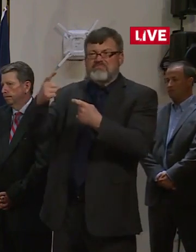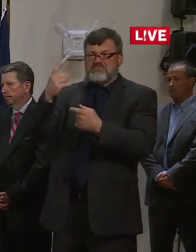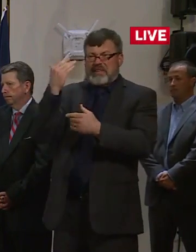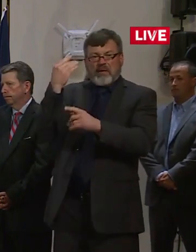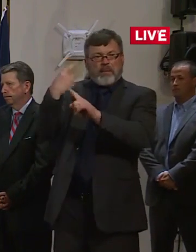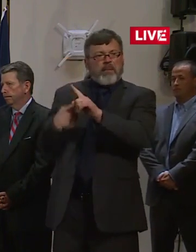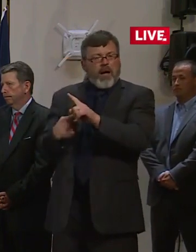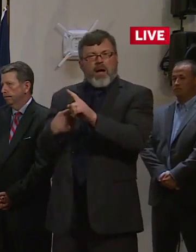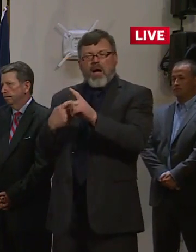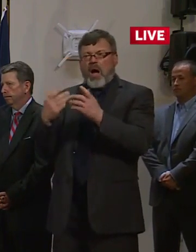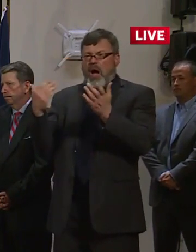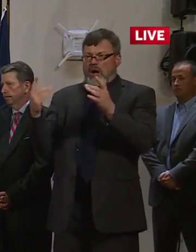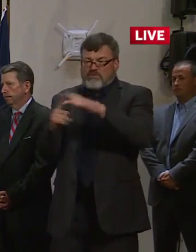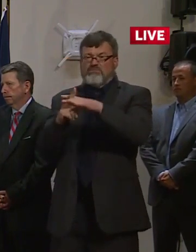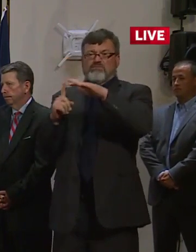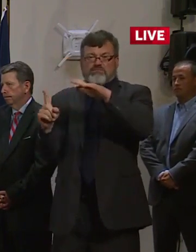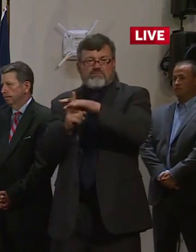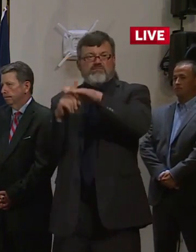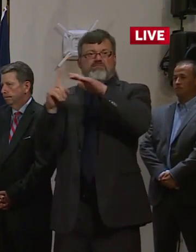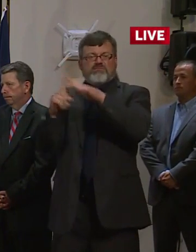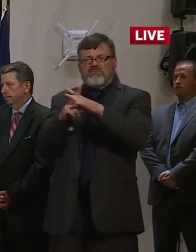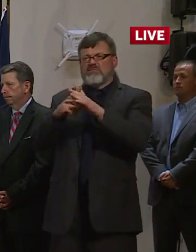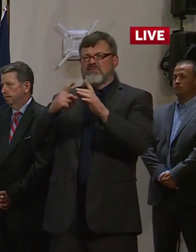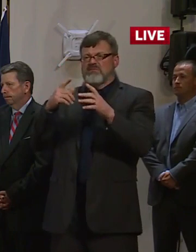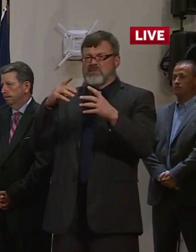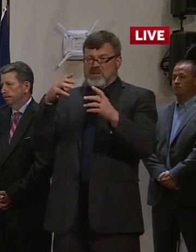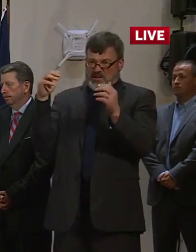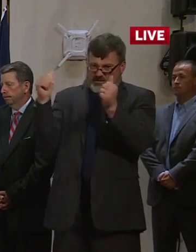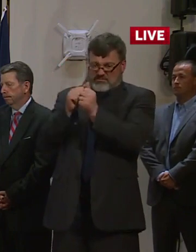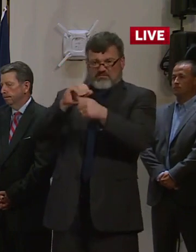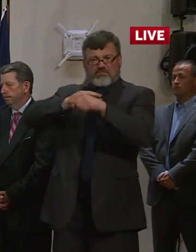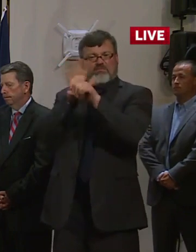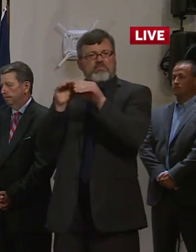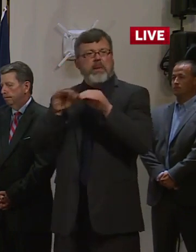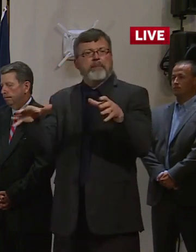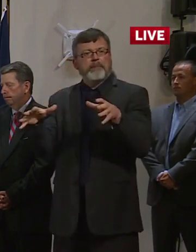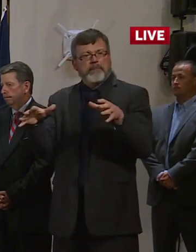FO15R MONTHS OUR DAILY LIVES HAVE BEEN IMPACTED BY A GLOBAL